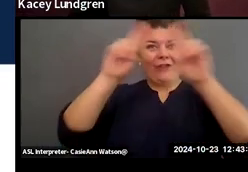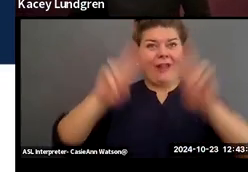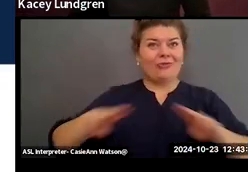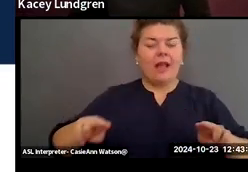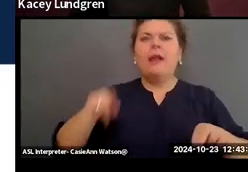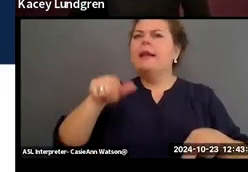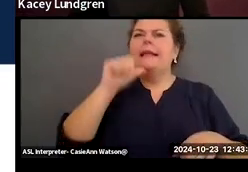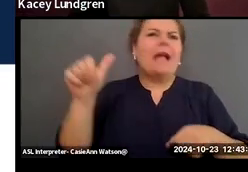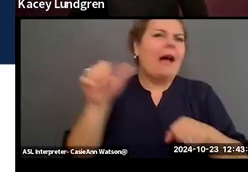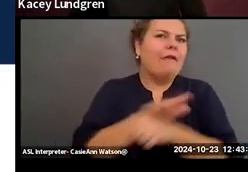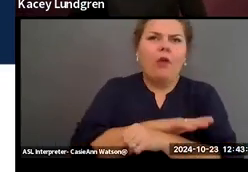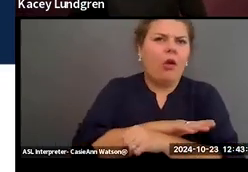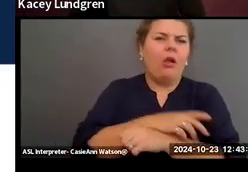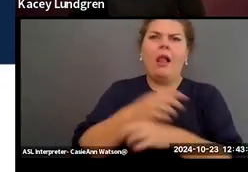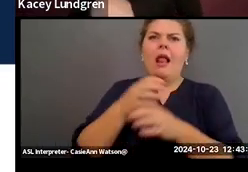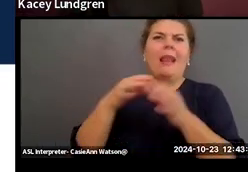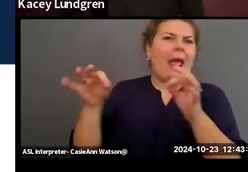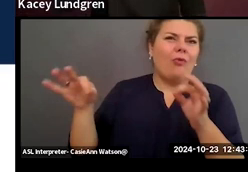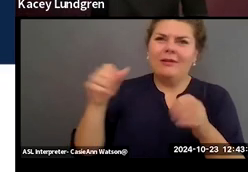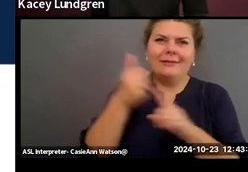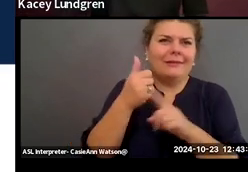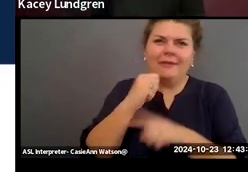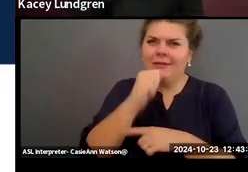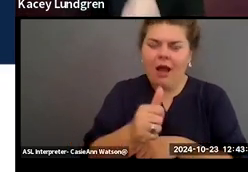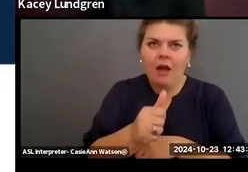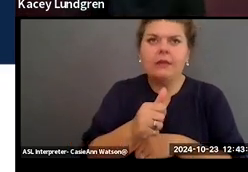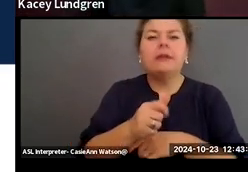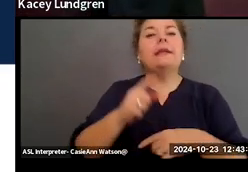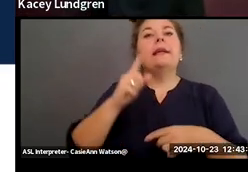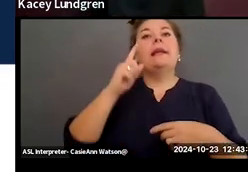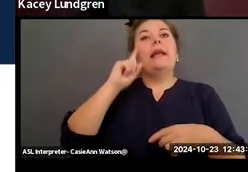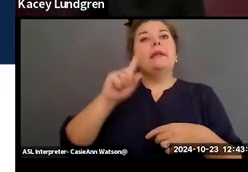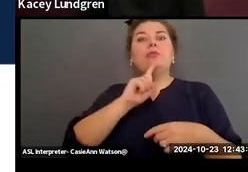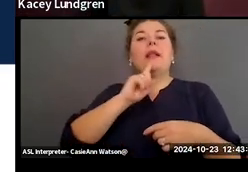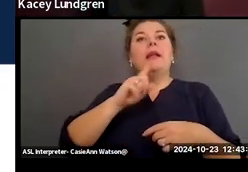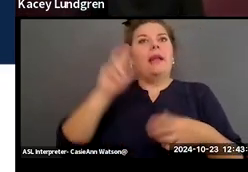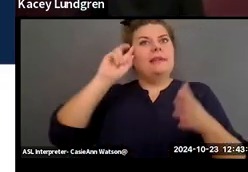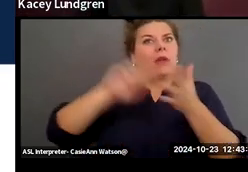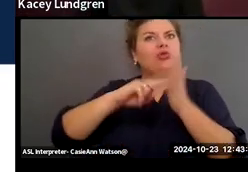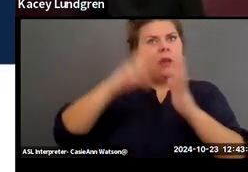which is why it's not called International Sign Language. It's an intentionally created communication system